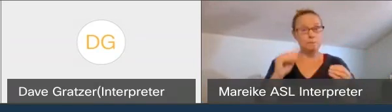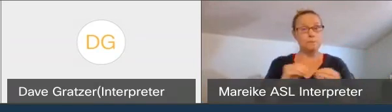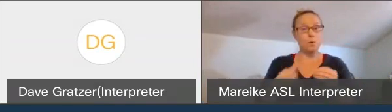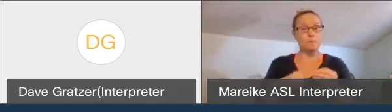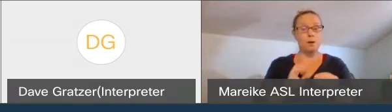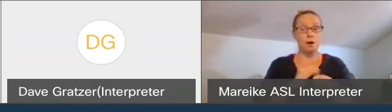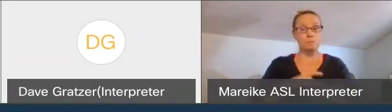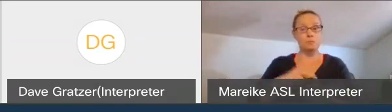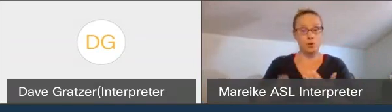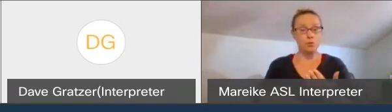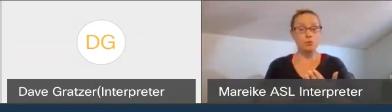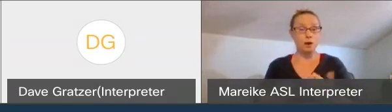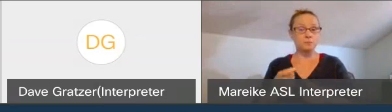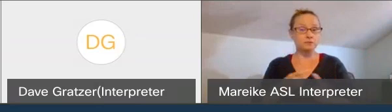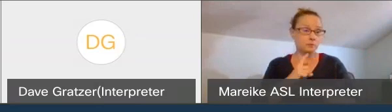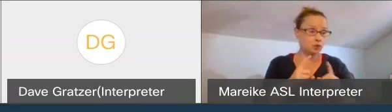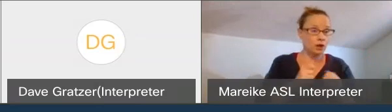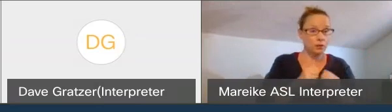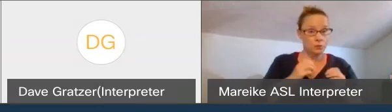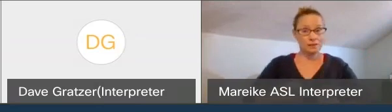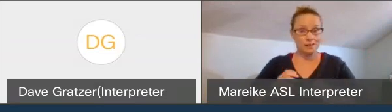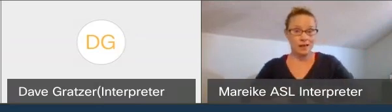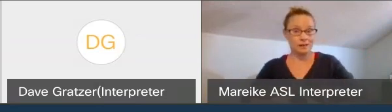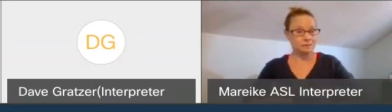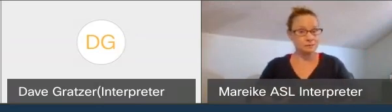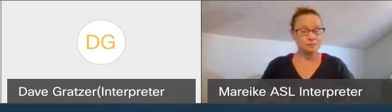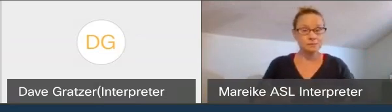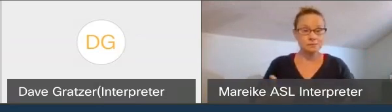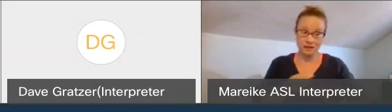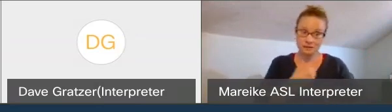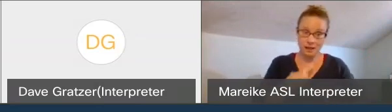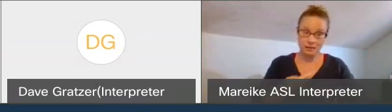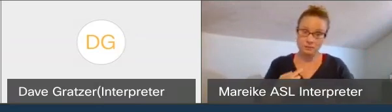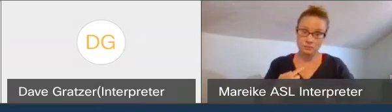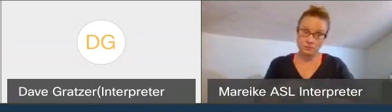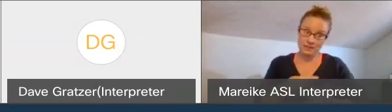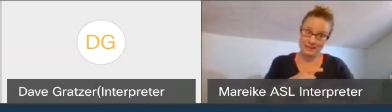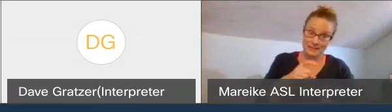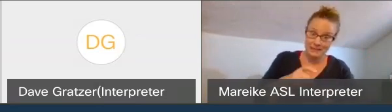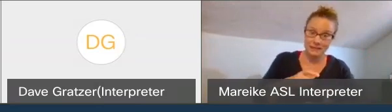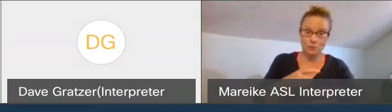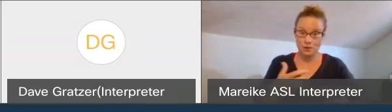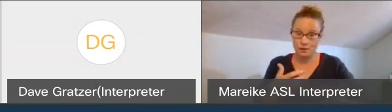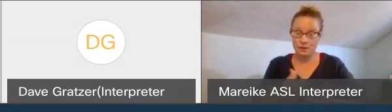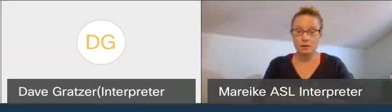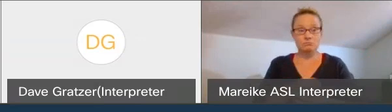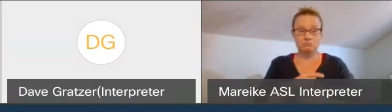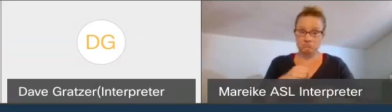through talking to our clients. Um, they tell you what they want--what they need. They--they can tell you,